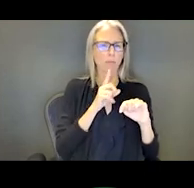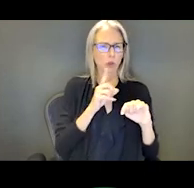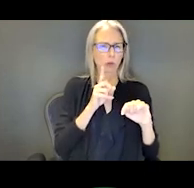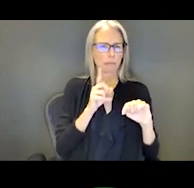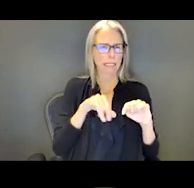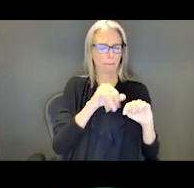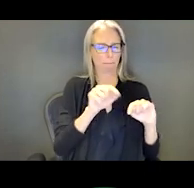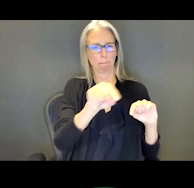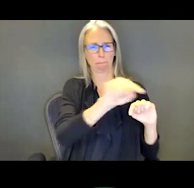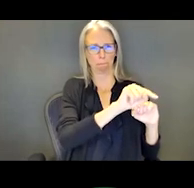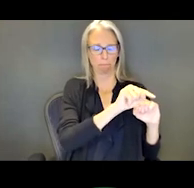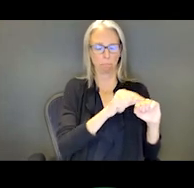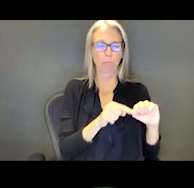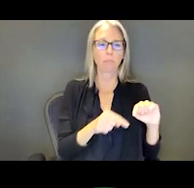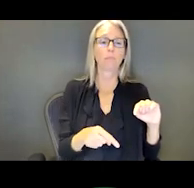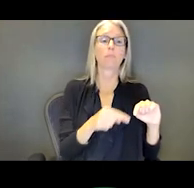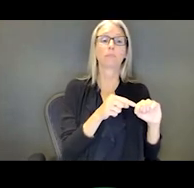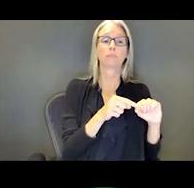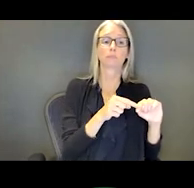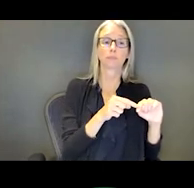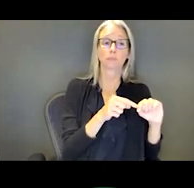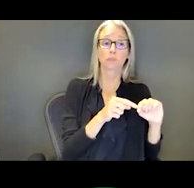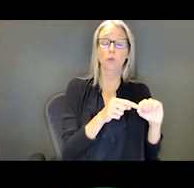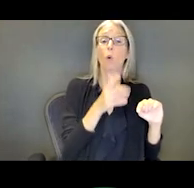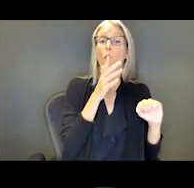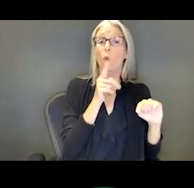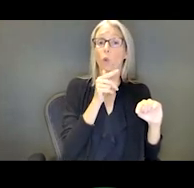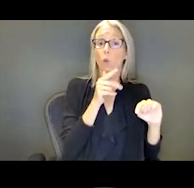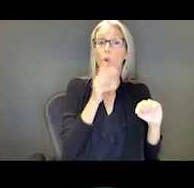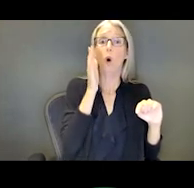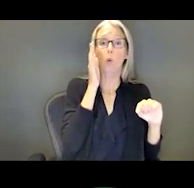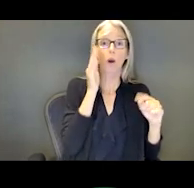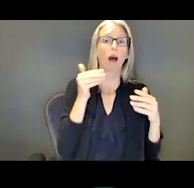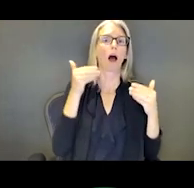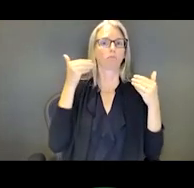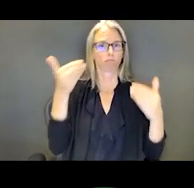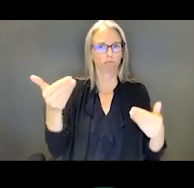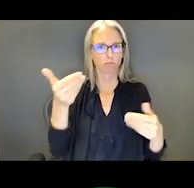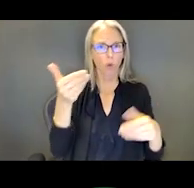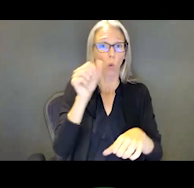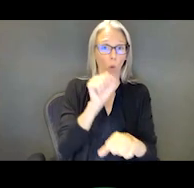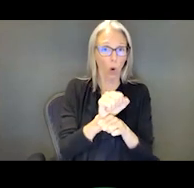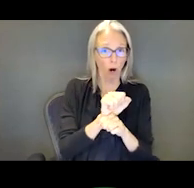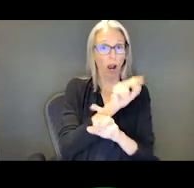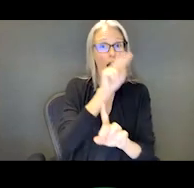work the contractors the fellows who are going to be working on the trails and the different site improvements.